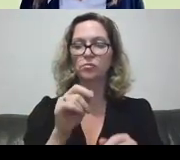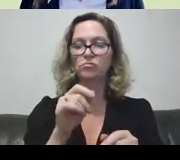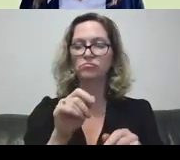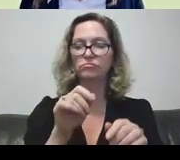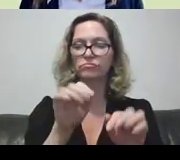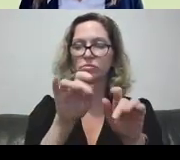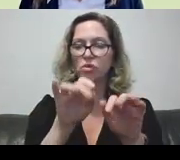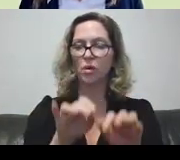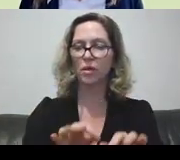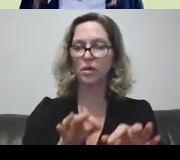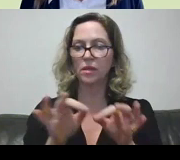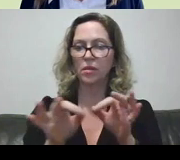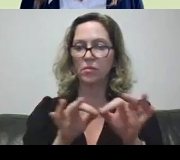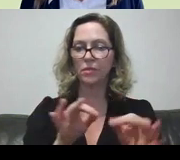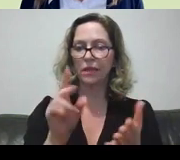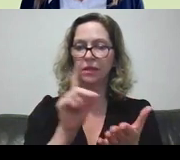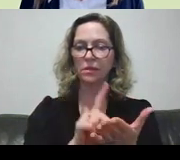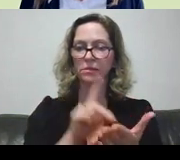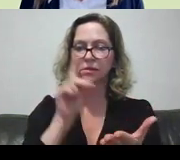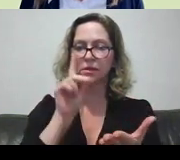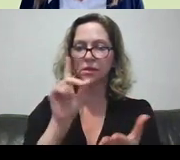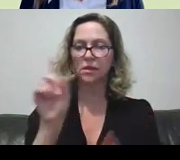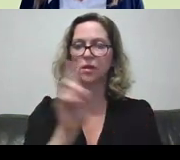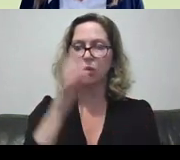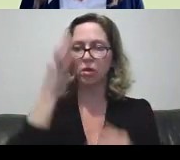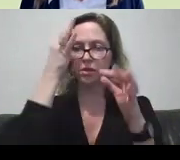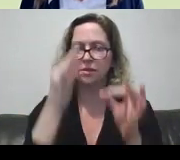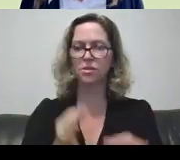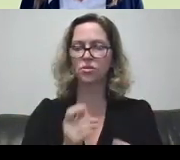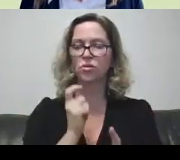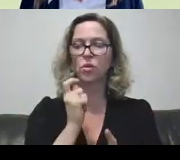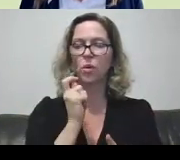and the decision you are appealing this information should be included in the